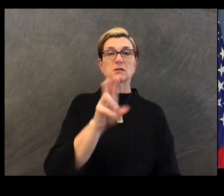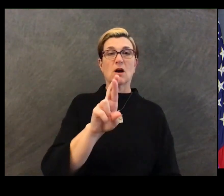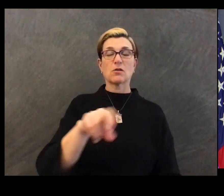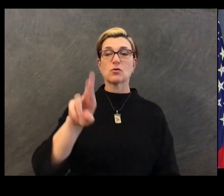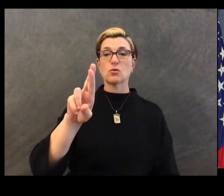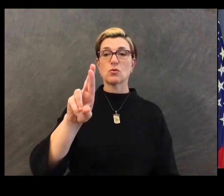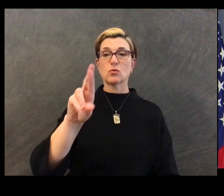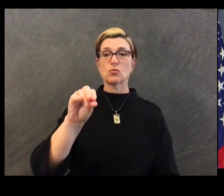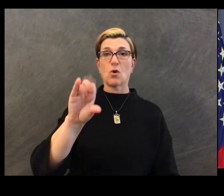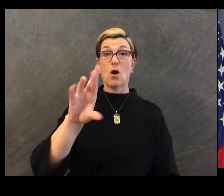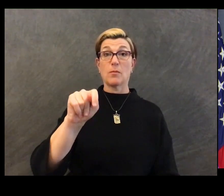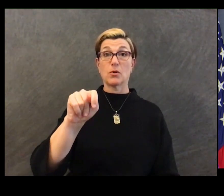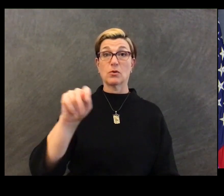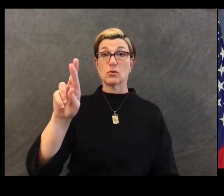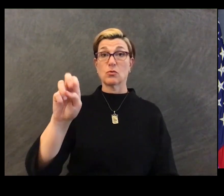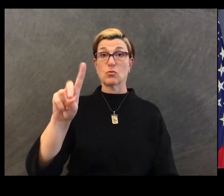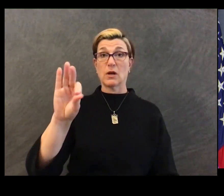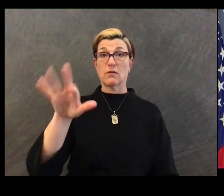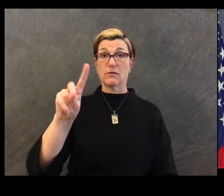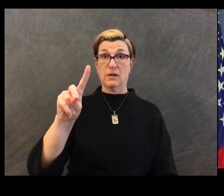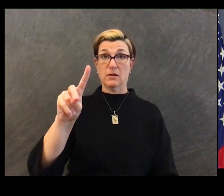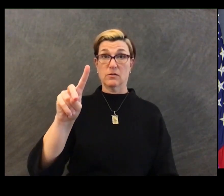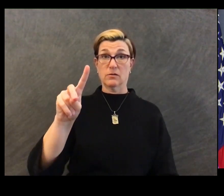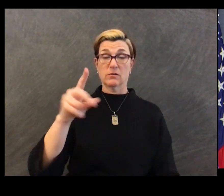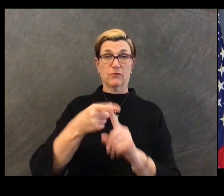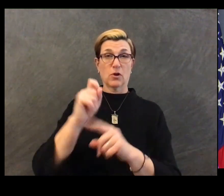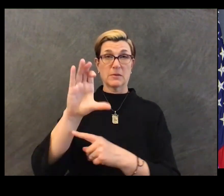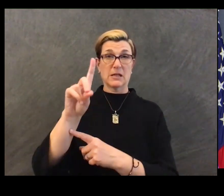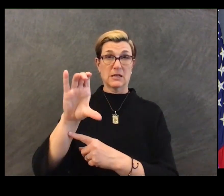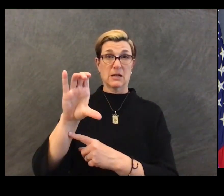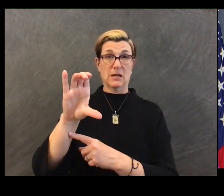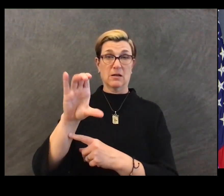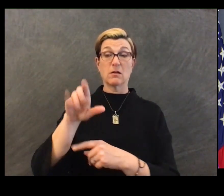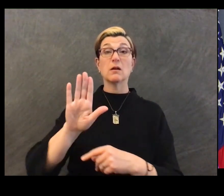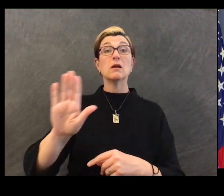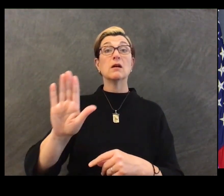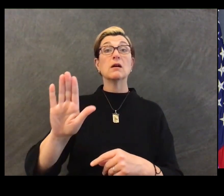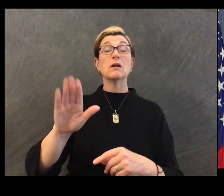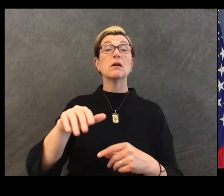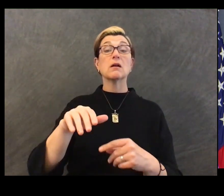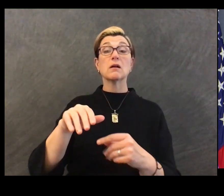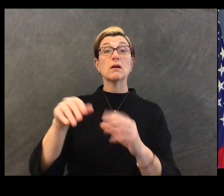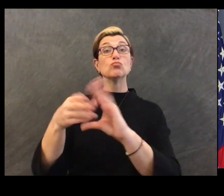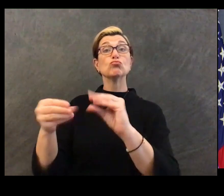misquoted in the media on a statement about the fall season and the virus